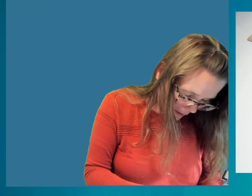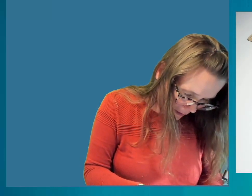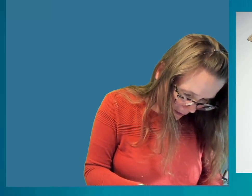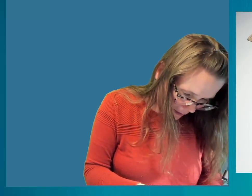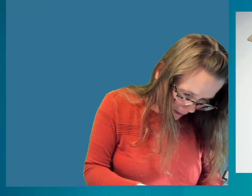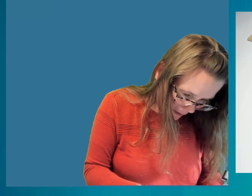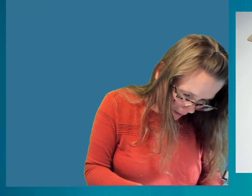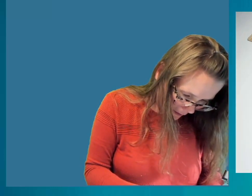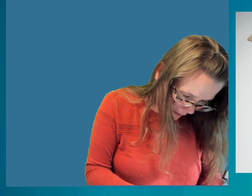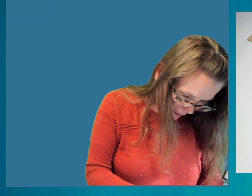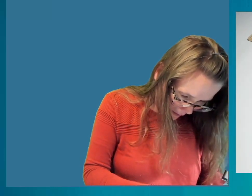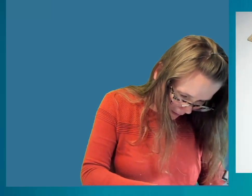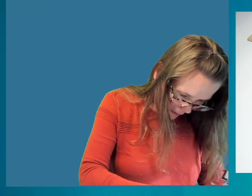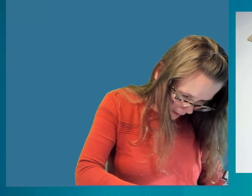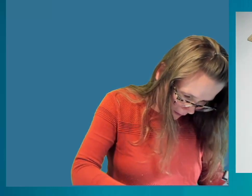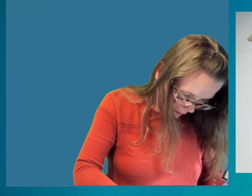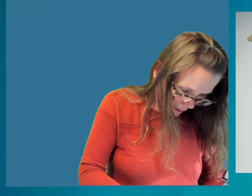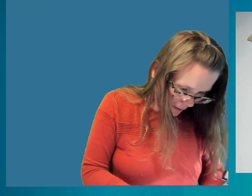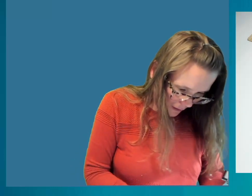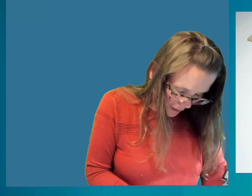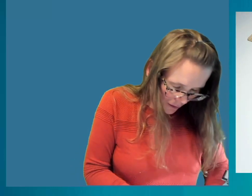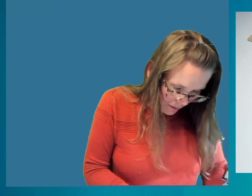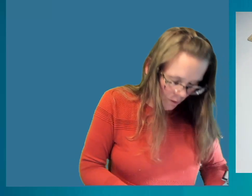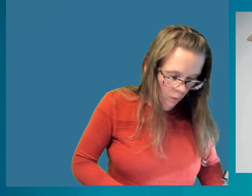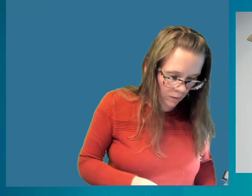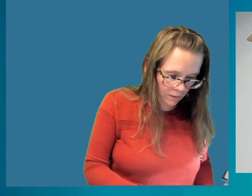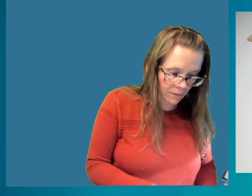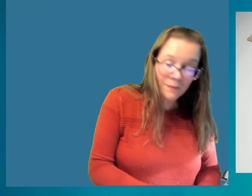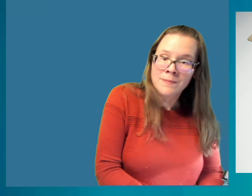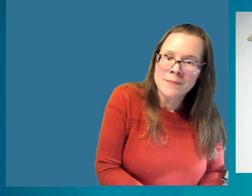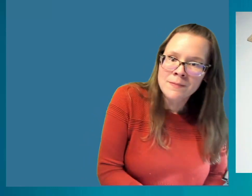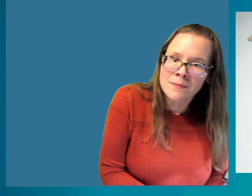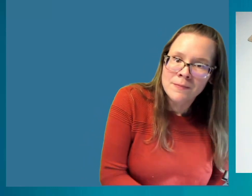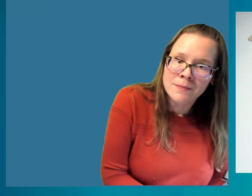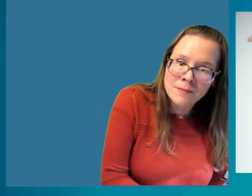vertical edge. And then the rest of it will just fall into place really easily as long as you cut